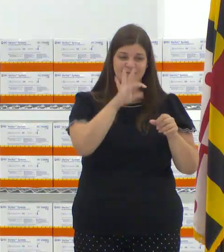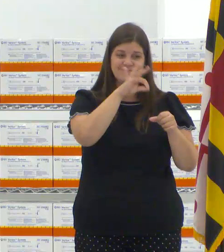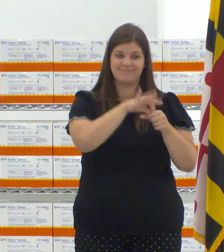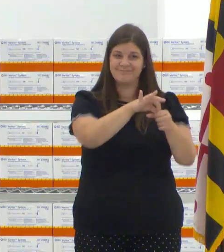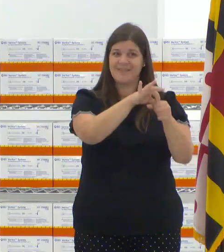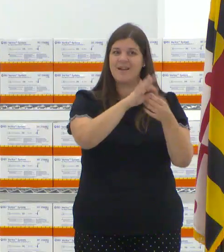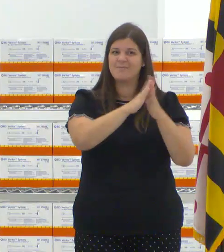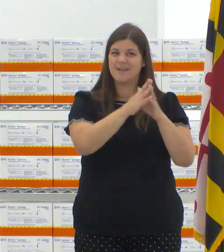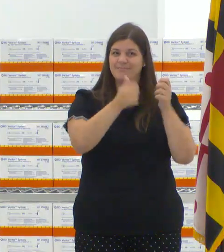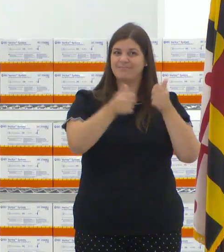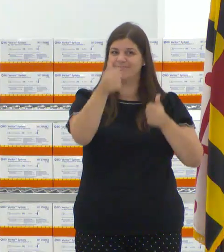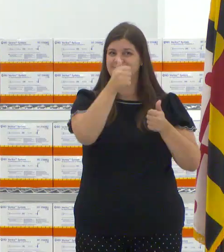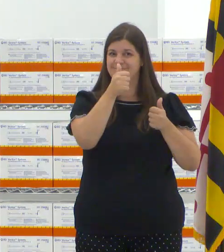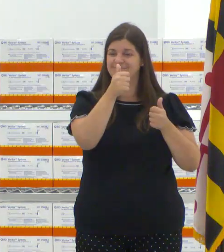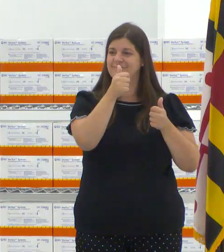to combat the COVID-19 pandemic.